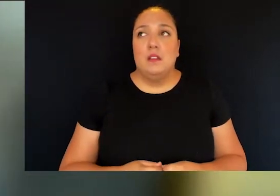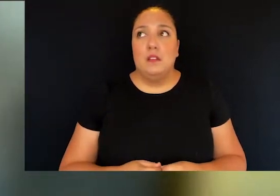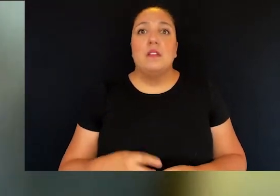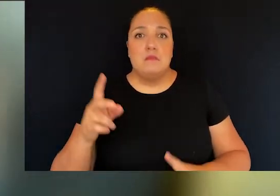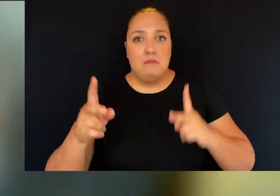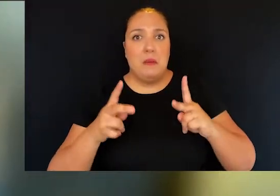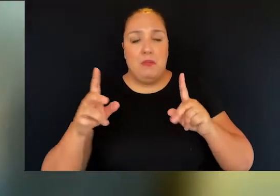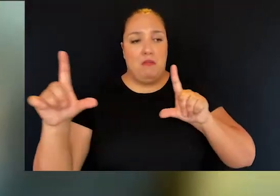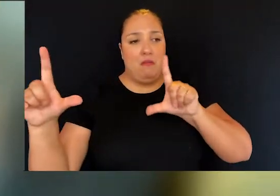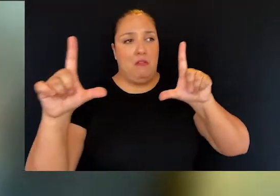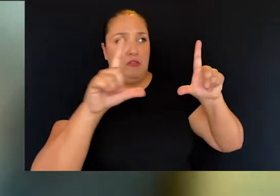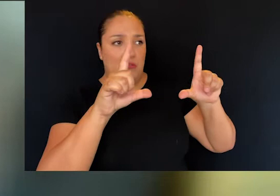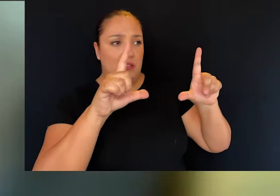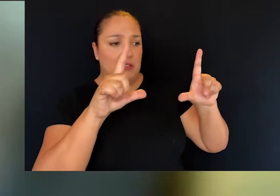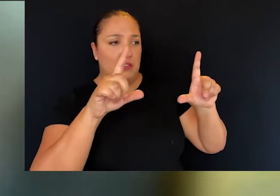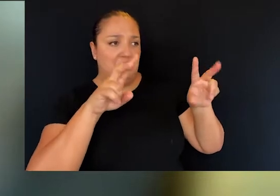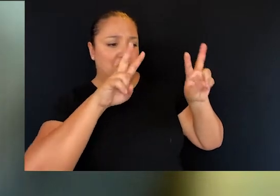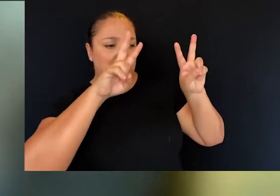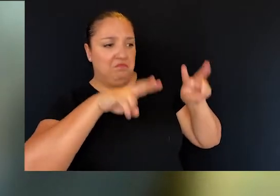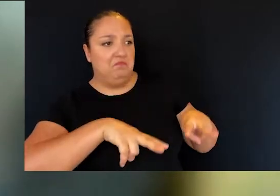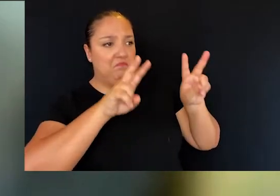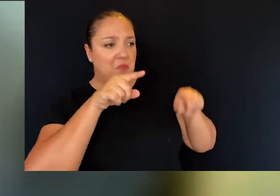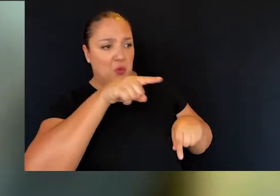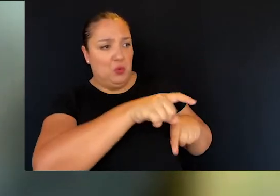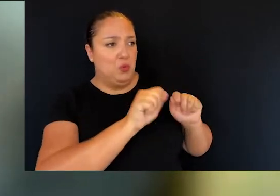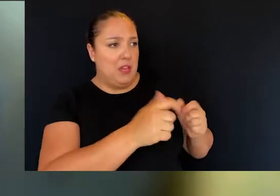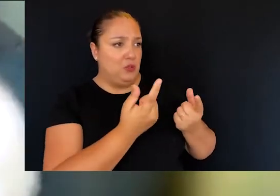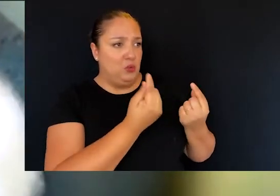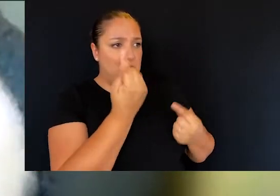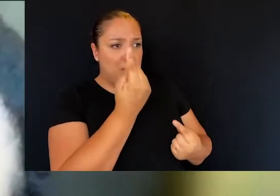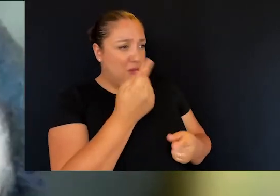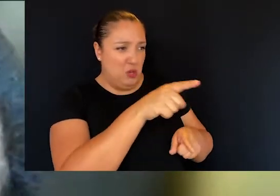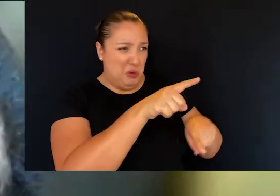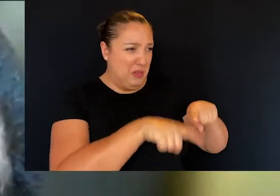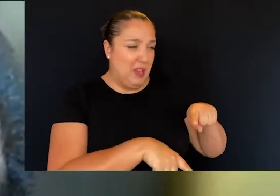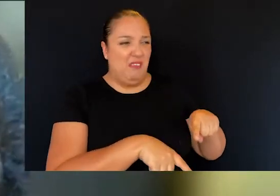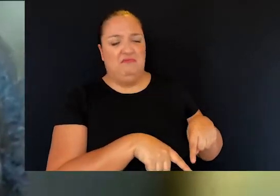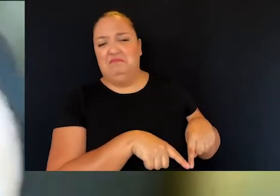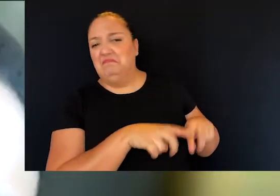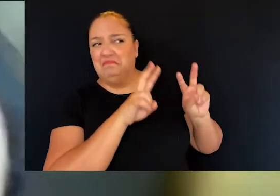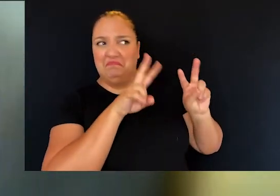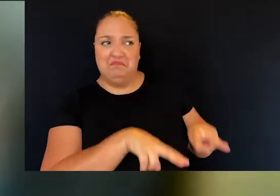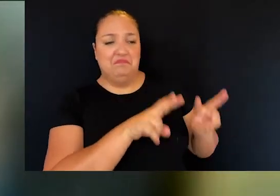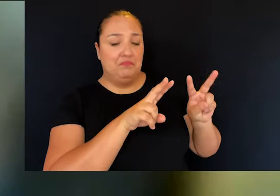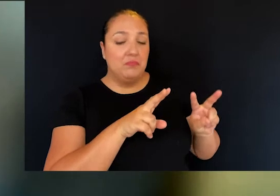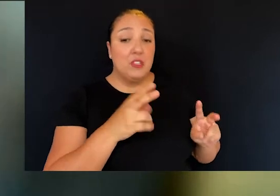from a lens of who can do what, and whenever someone's body or their mind